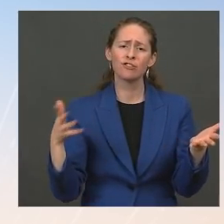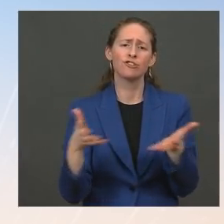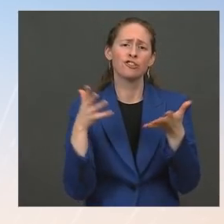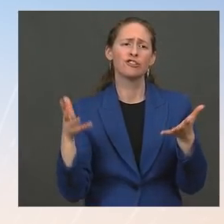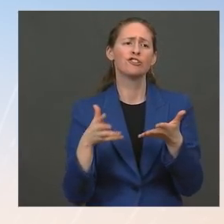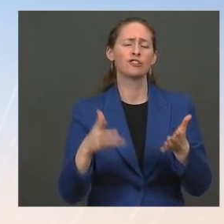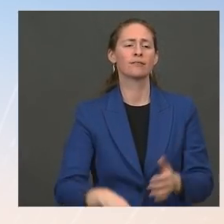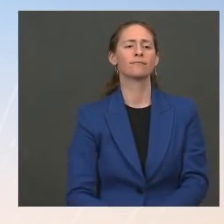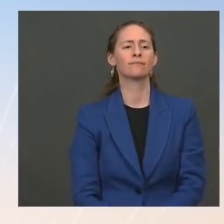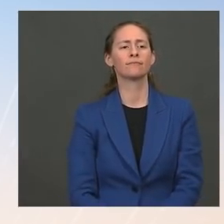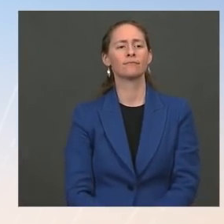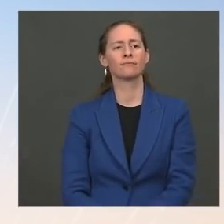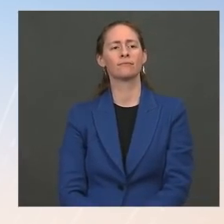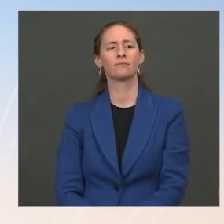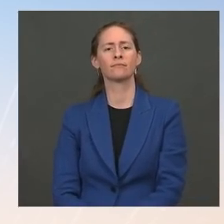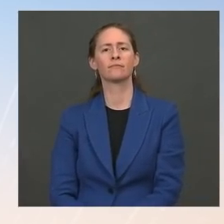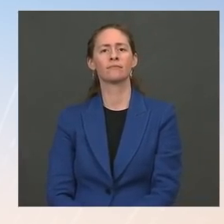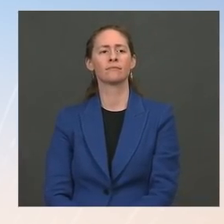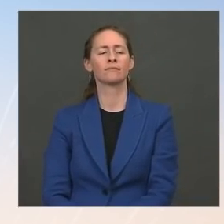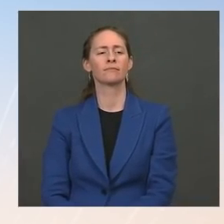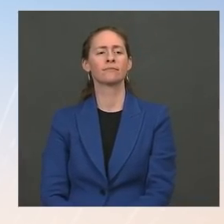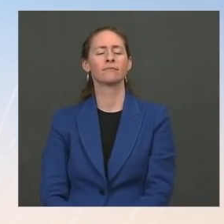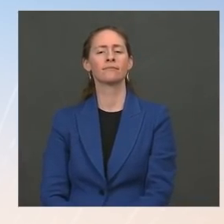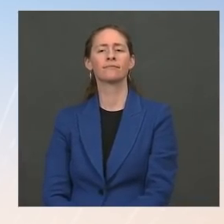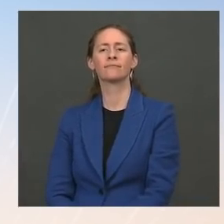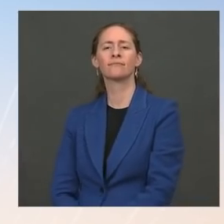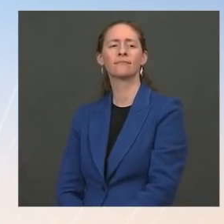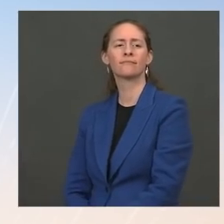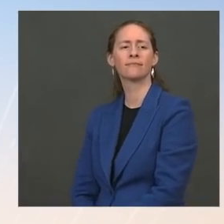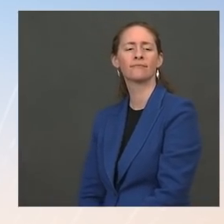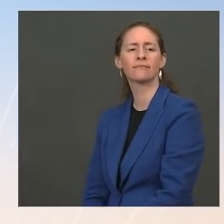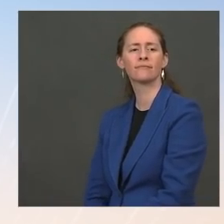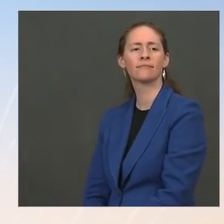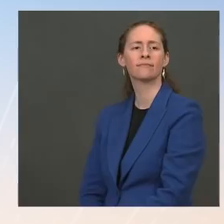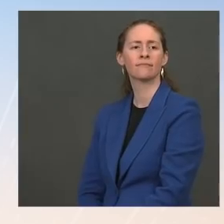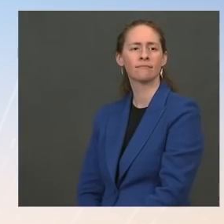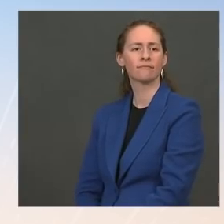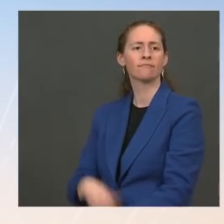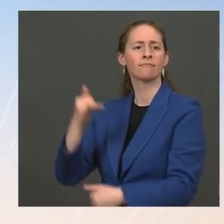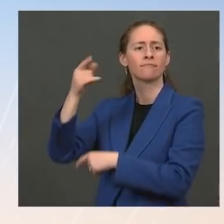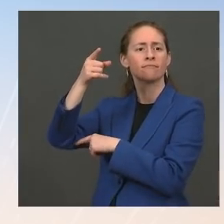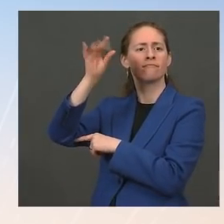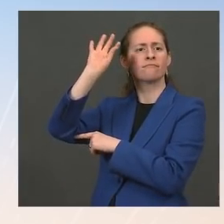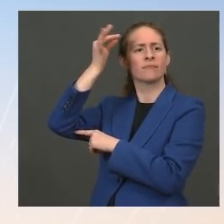Ms. Psaki: Sure. The Press: Today, a federal court issued an injunction pausing the enforcement of the vaccine requirement